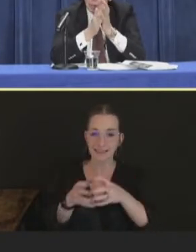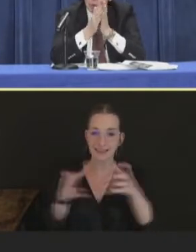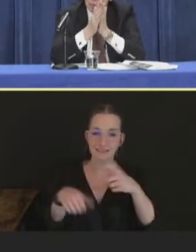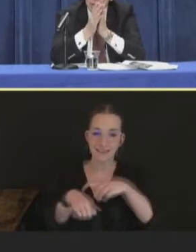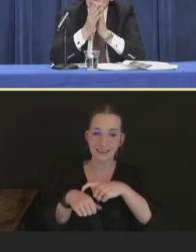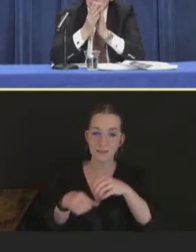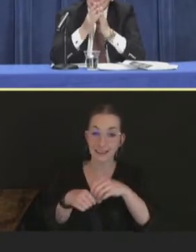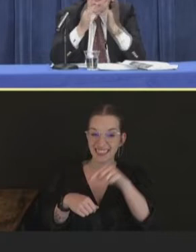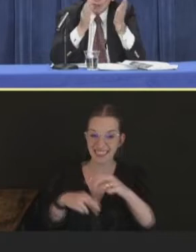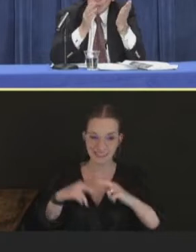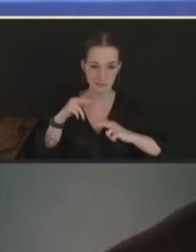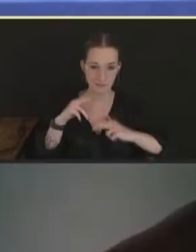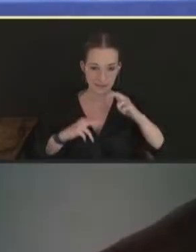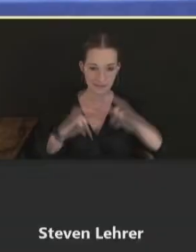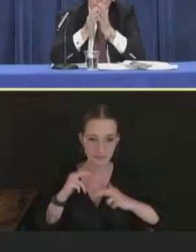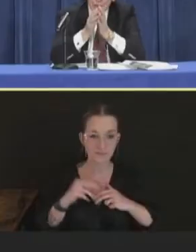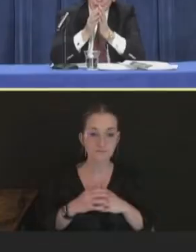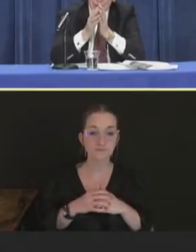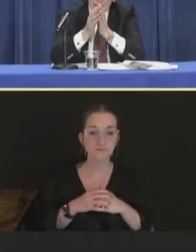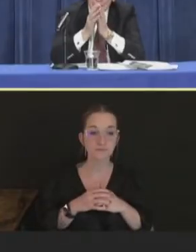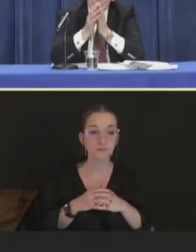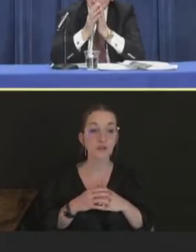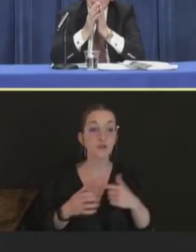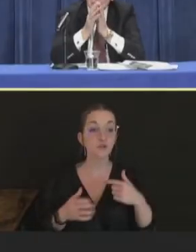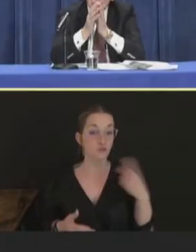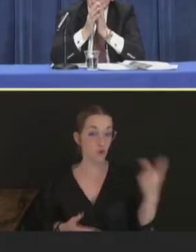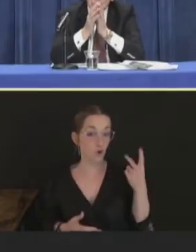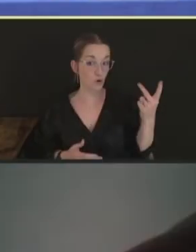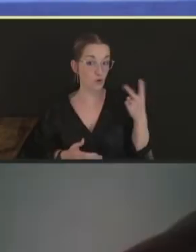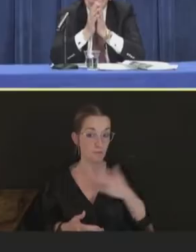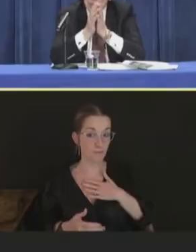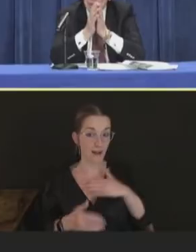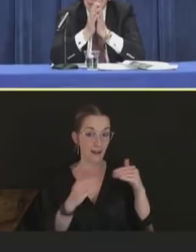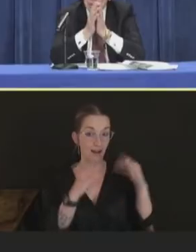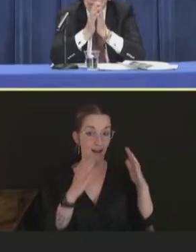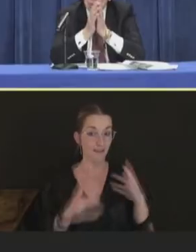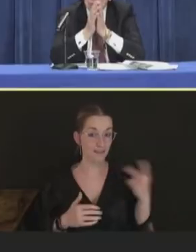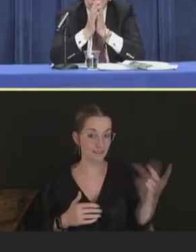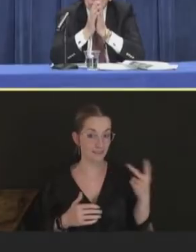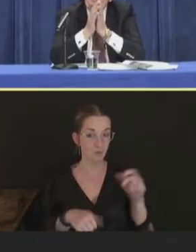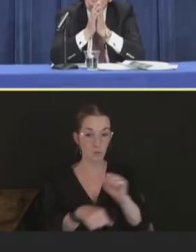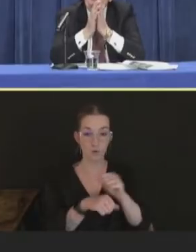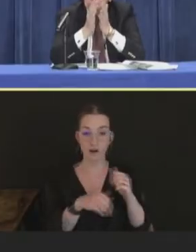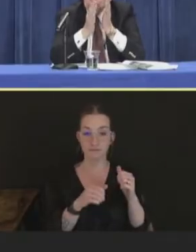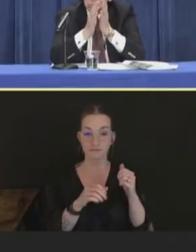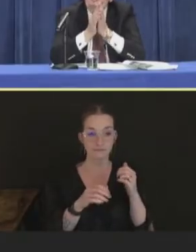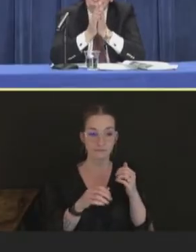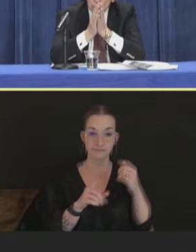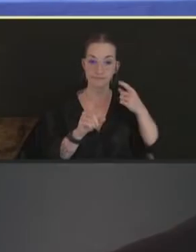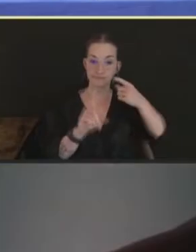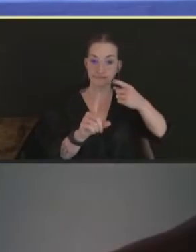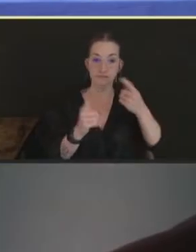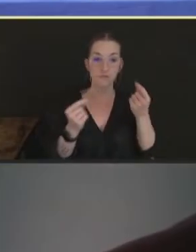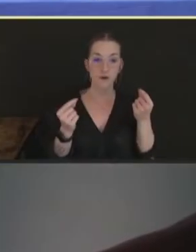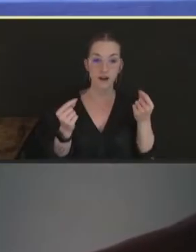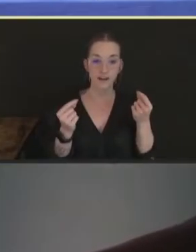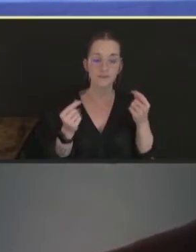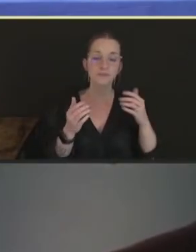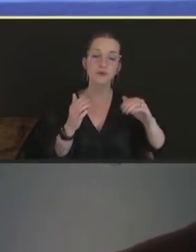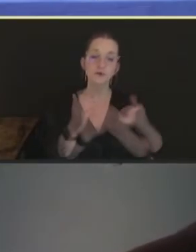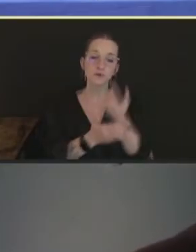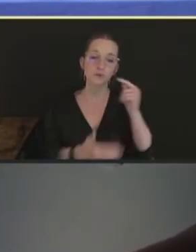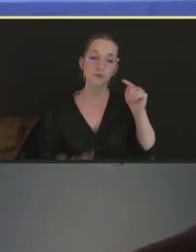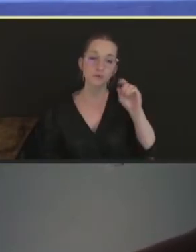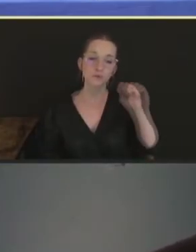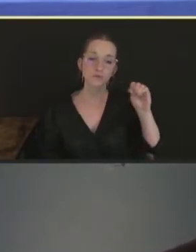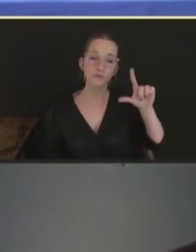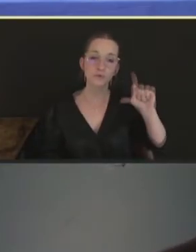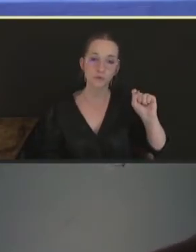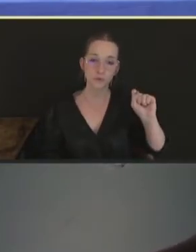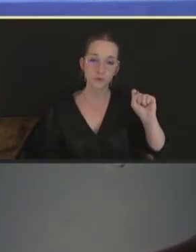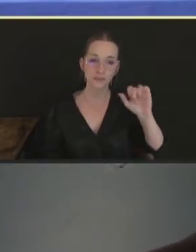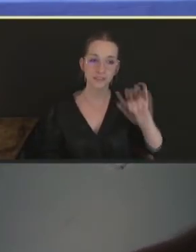What Dr. Lehrer and I have been working on is looking at new tools that had become available,